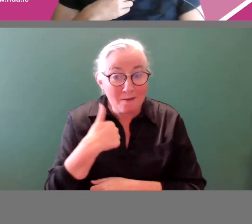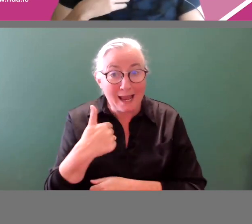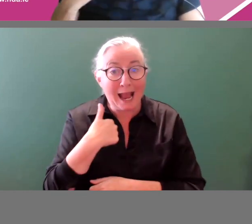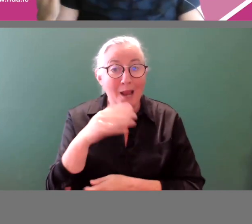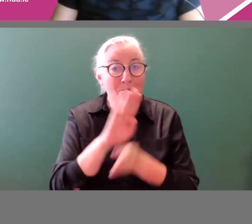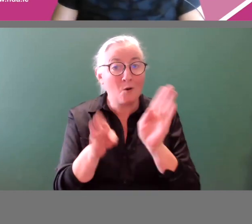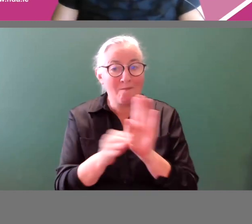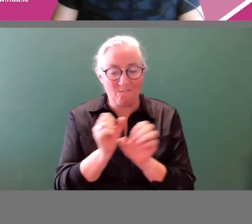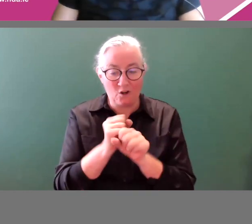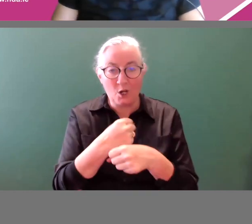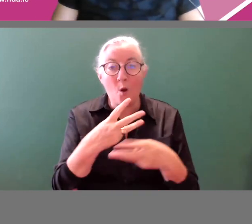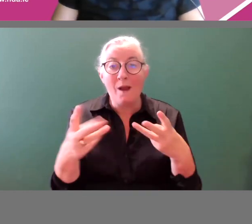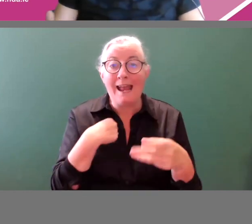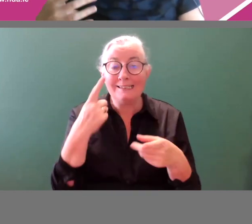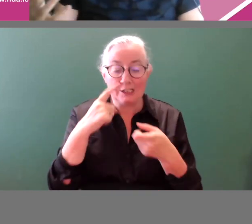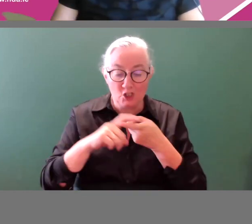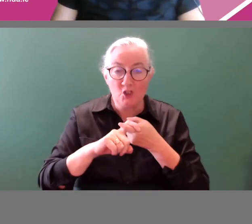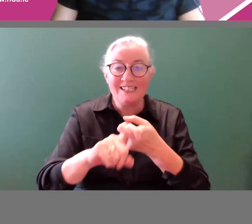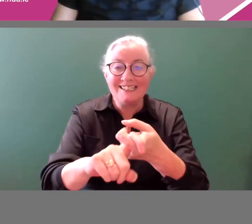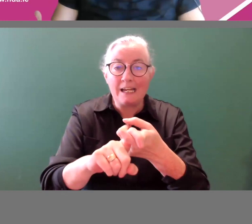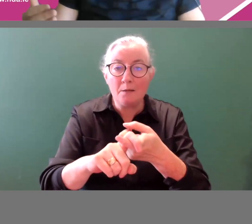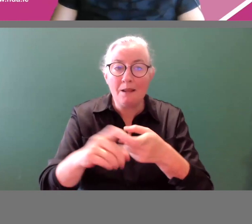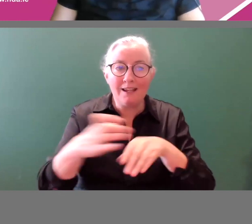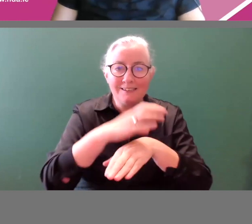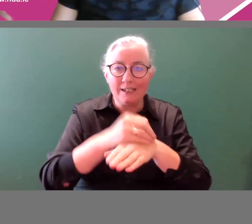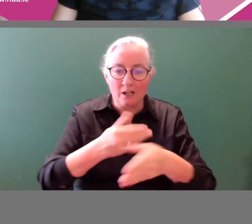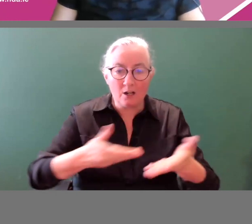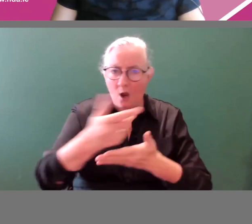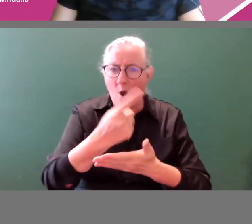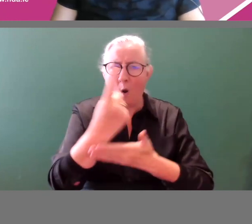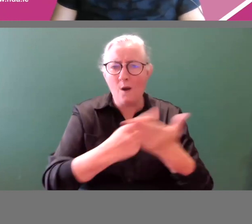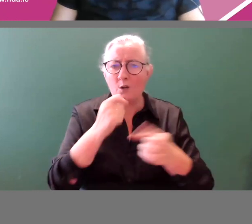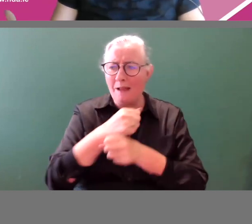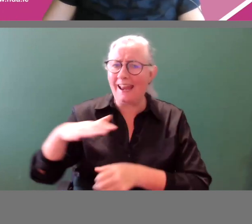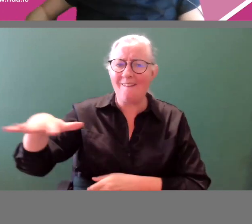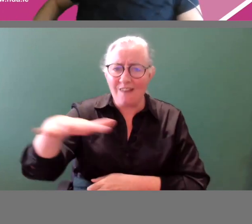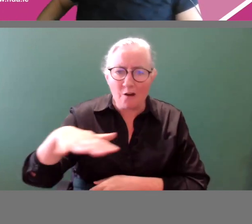when I see sustainability only being discussed in the context of environment and energy and ignoring